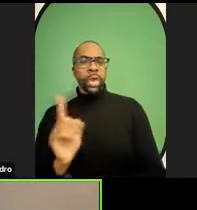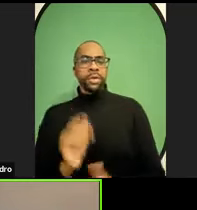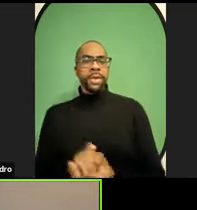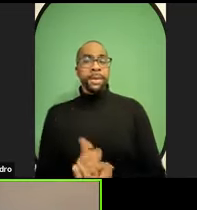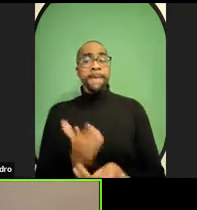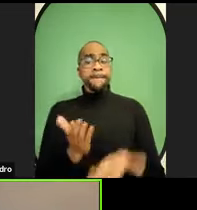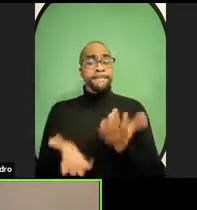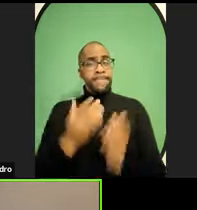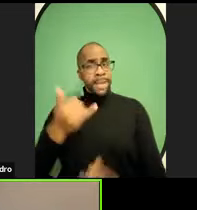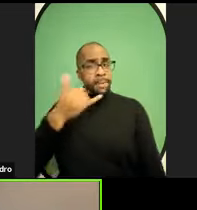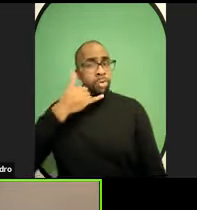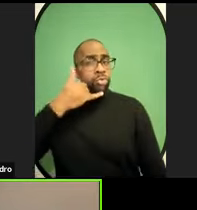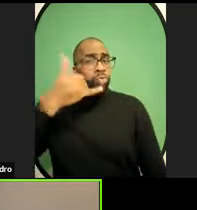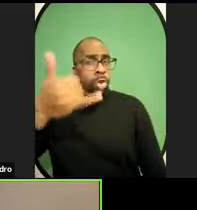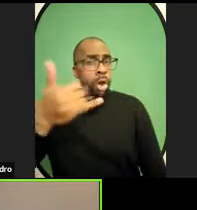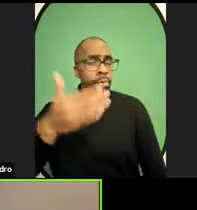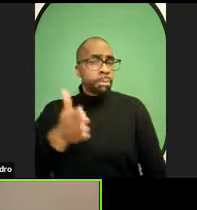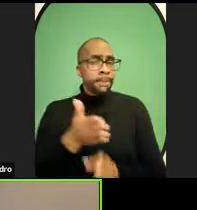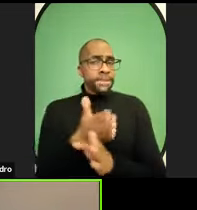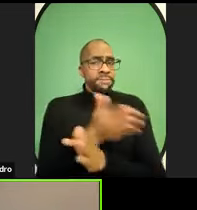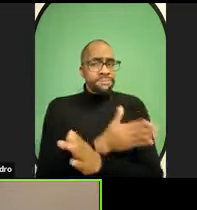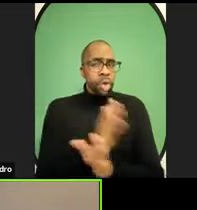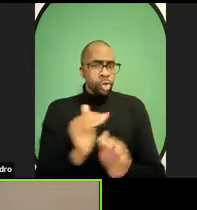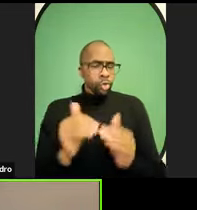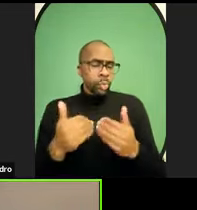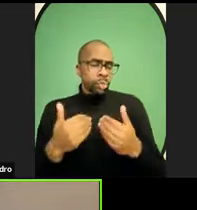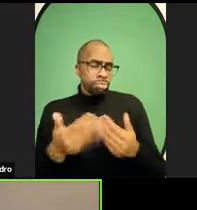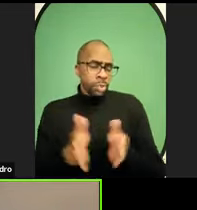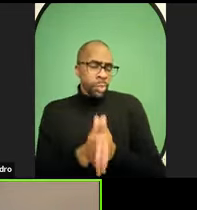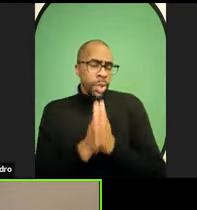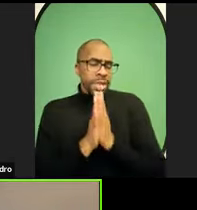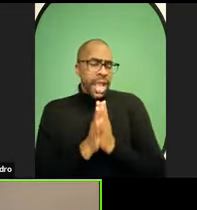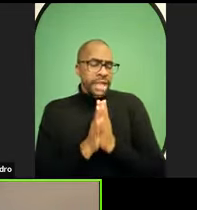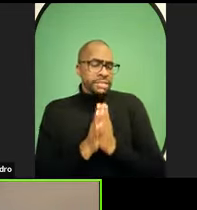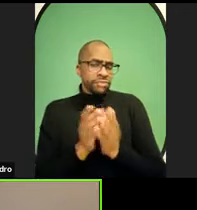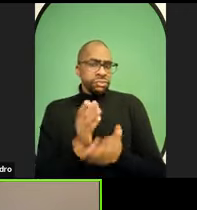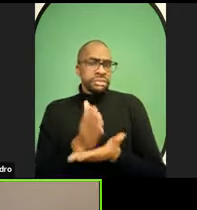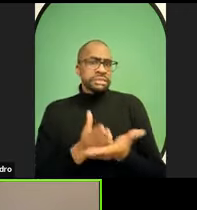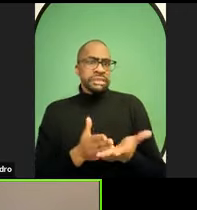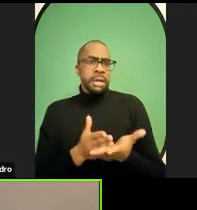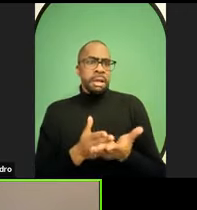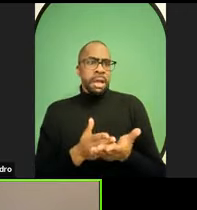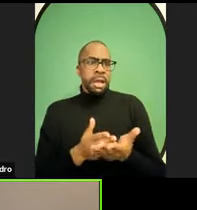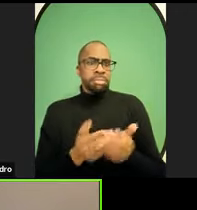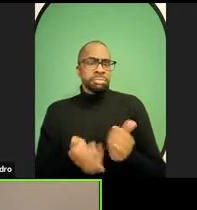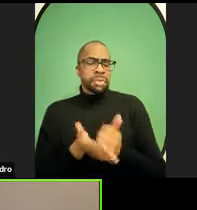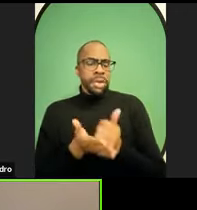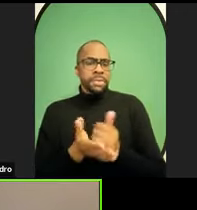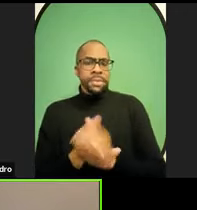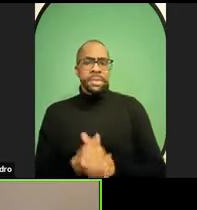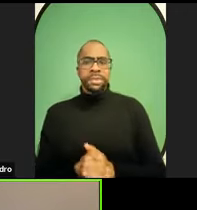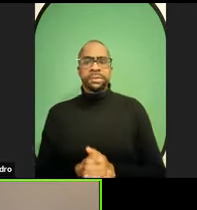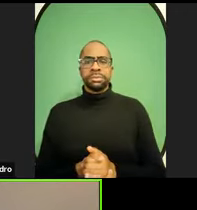n having a child vaccinated having a child vaccinated. If you might want to call If you might want to call it ahead and ask for certain accommodate.